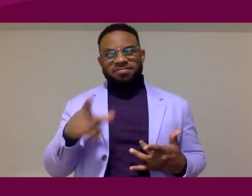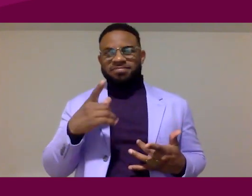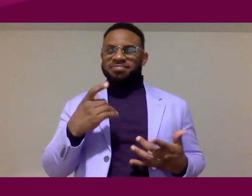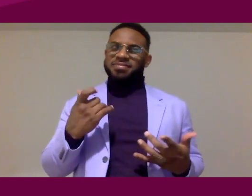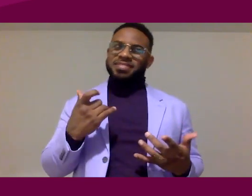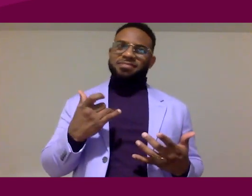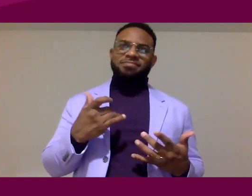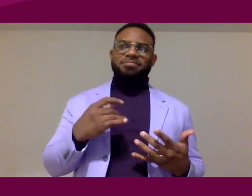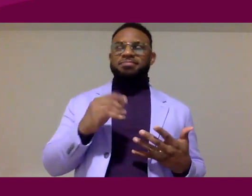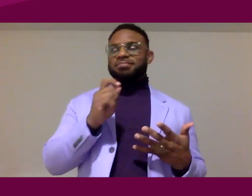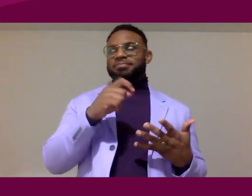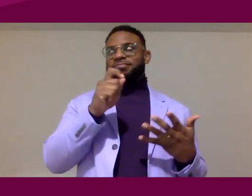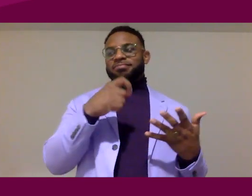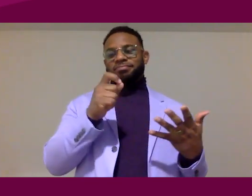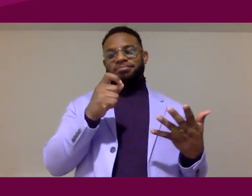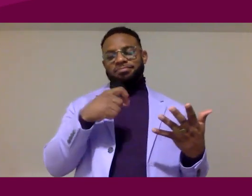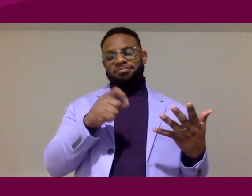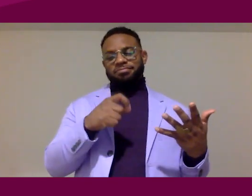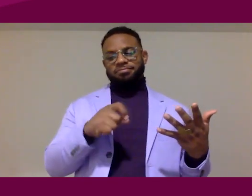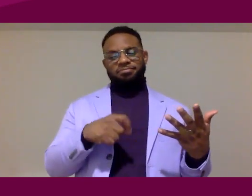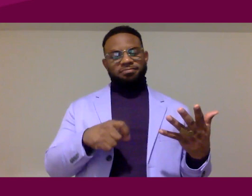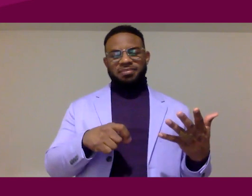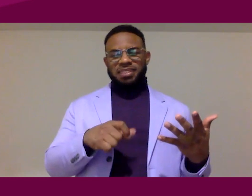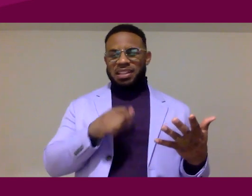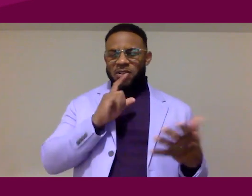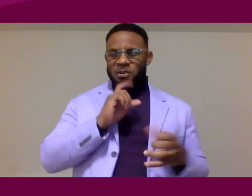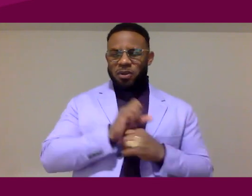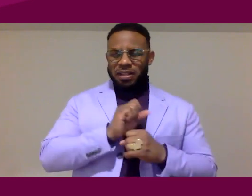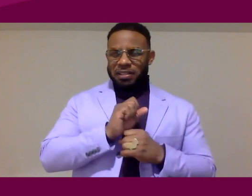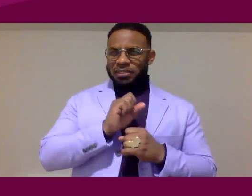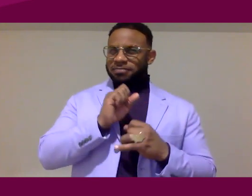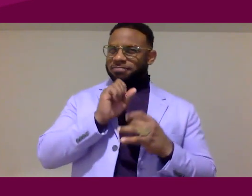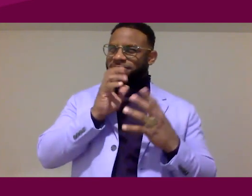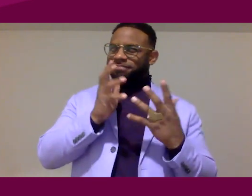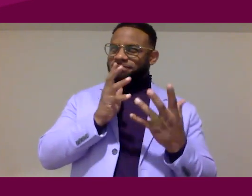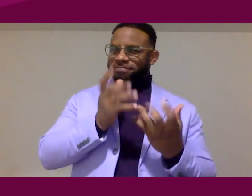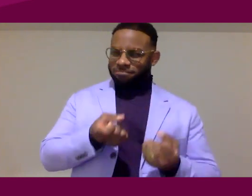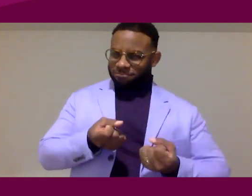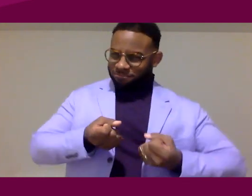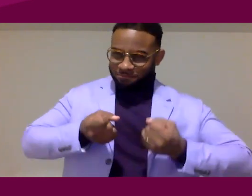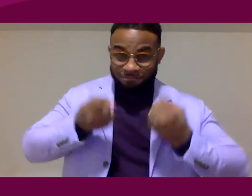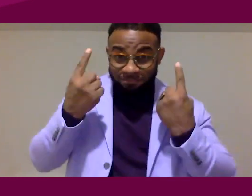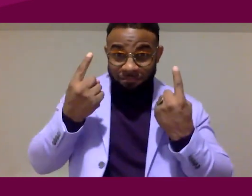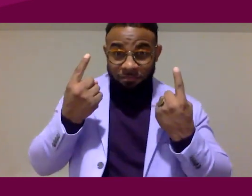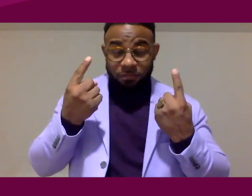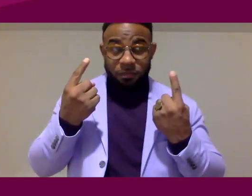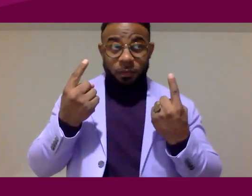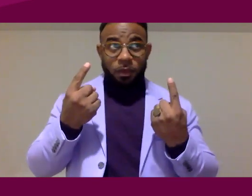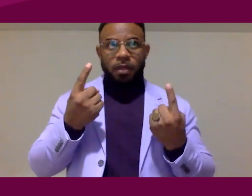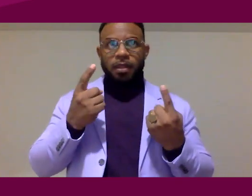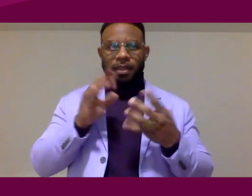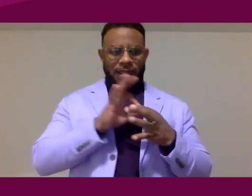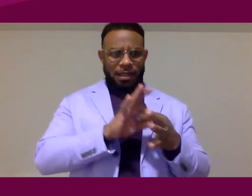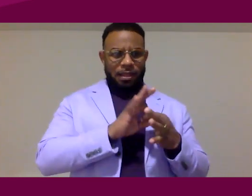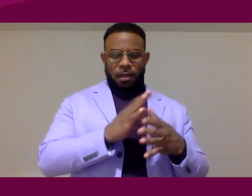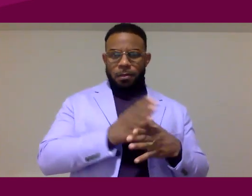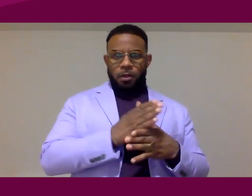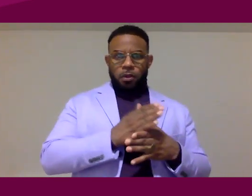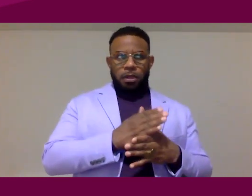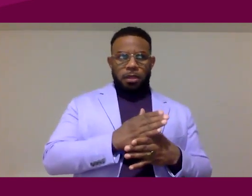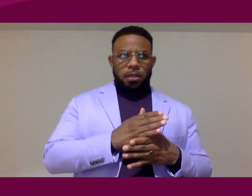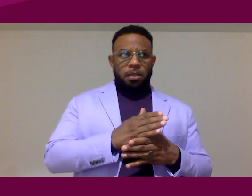filling out checklists and they don't really understand the connection between what they're